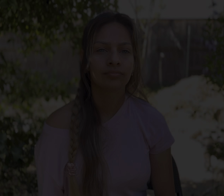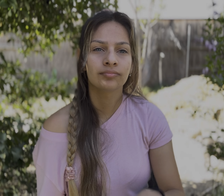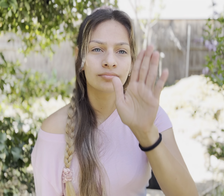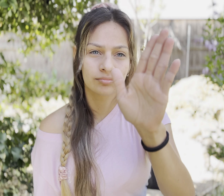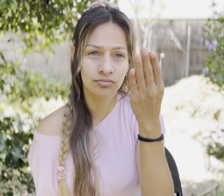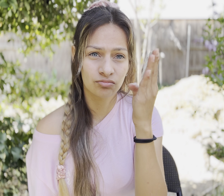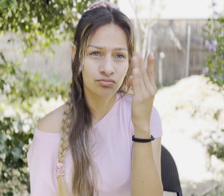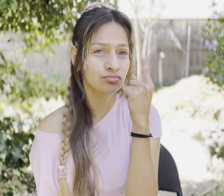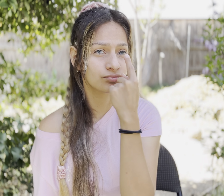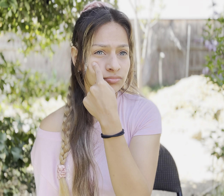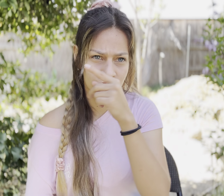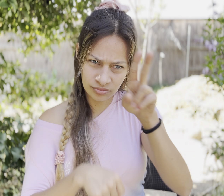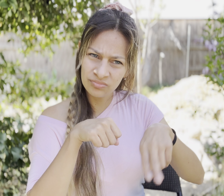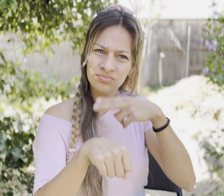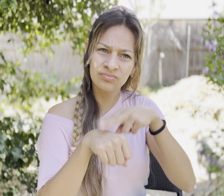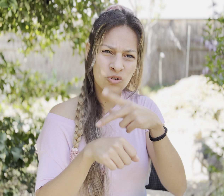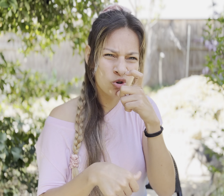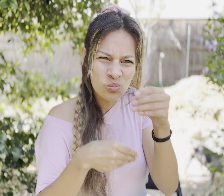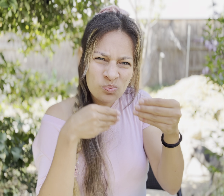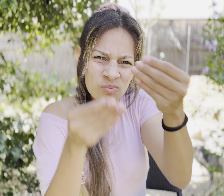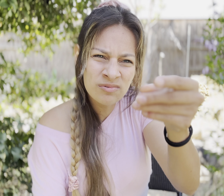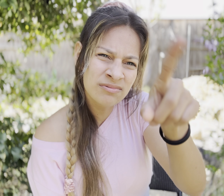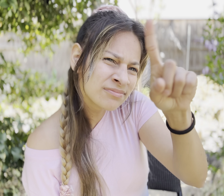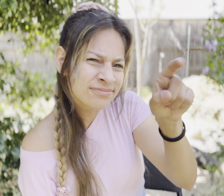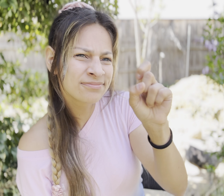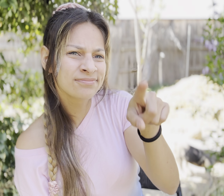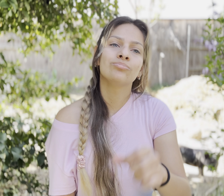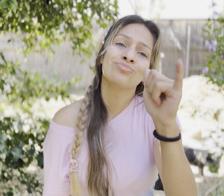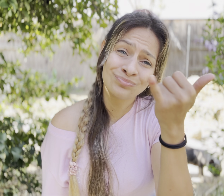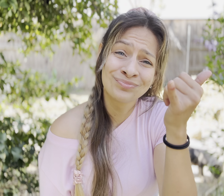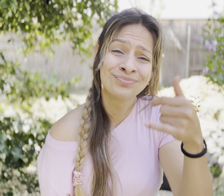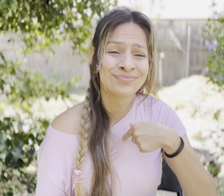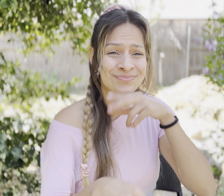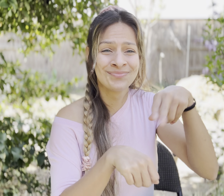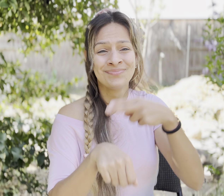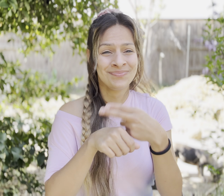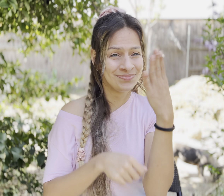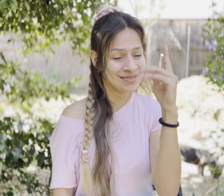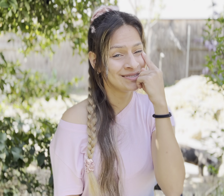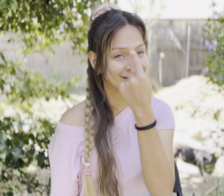Are your blue eyes a natural color and who gave them to you? Yes, my natural blue eyes.